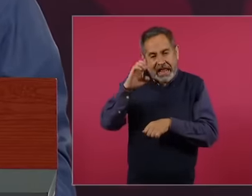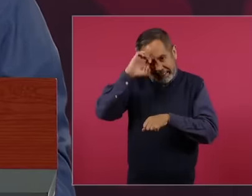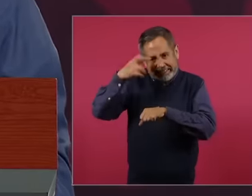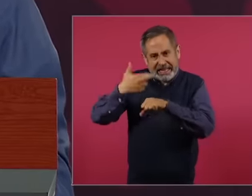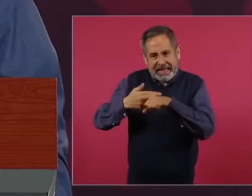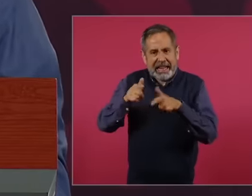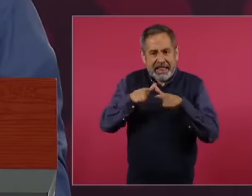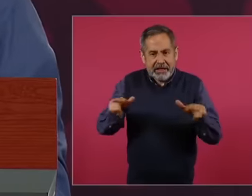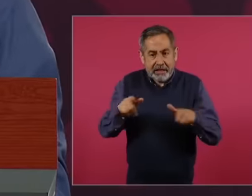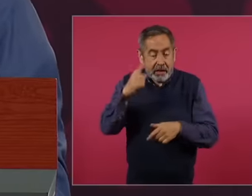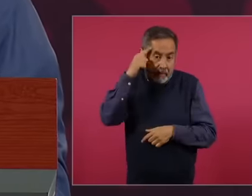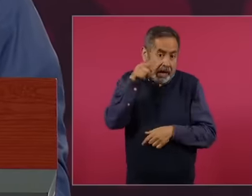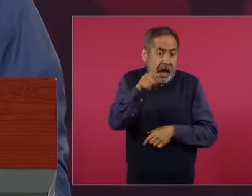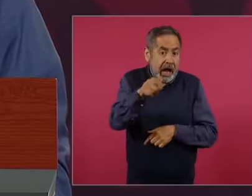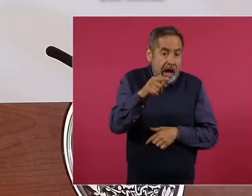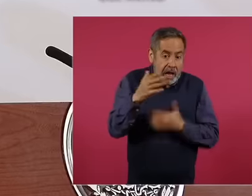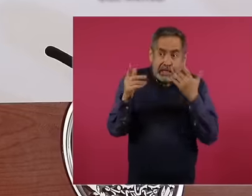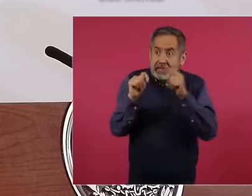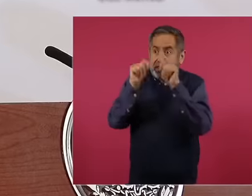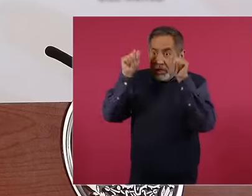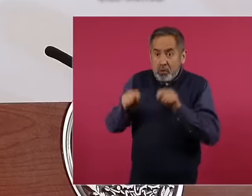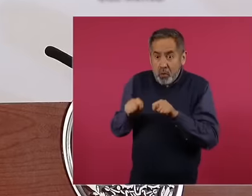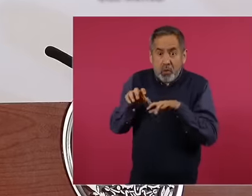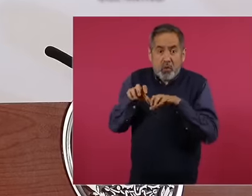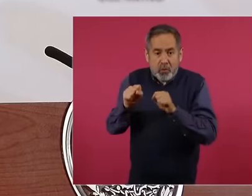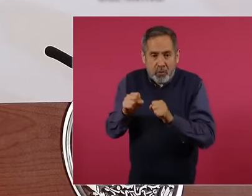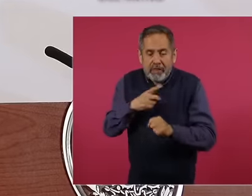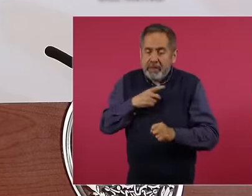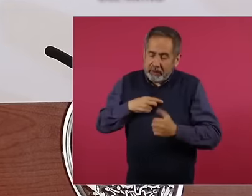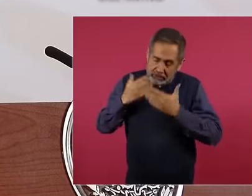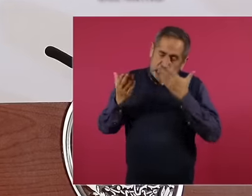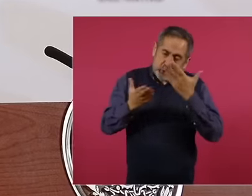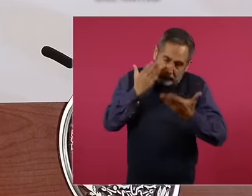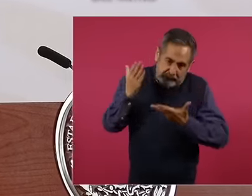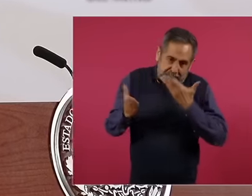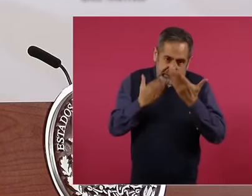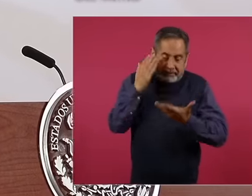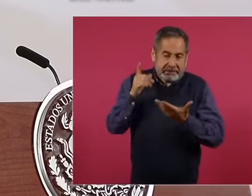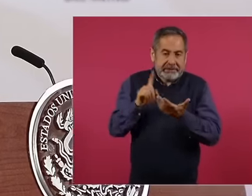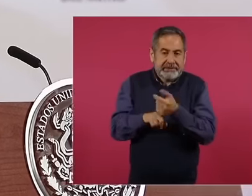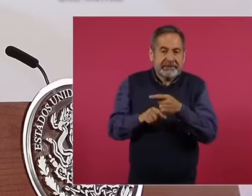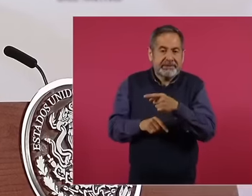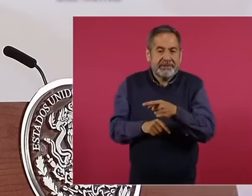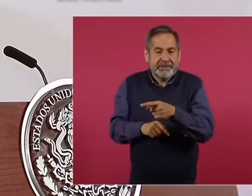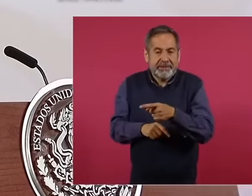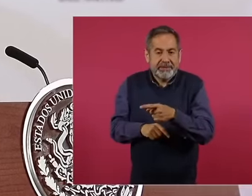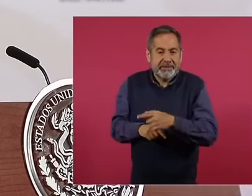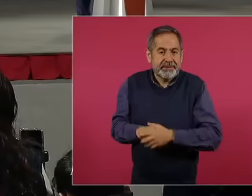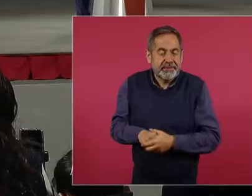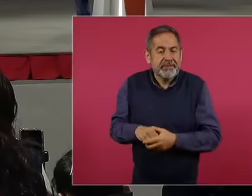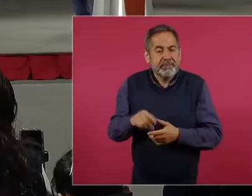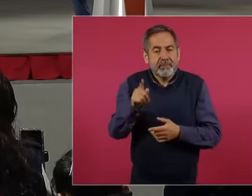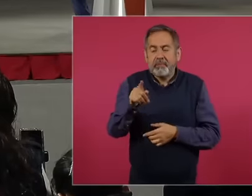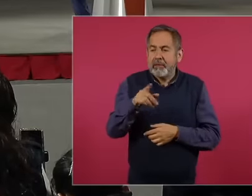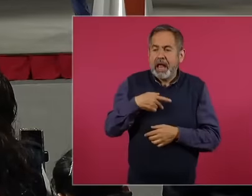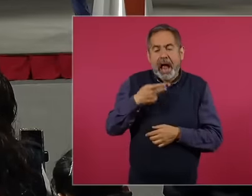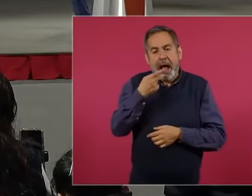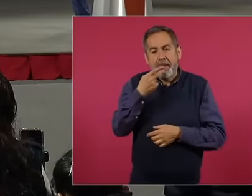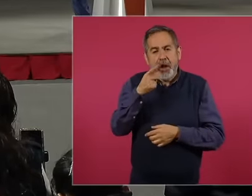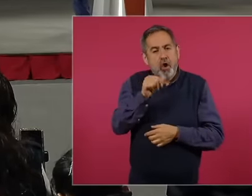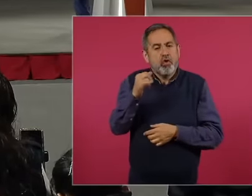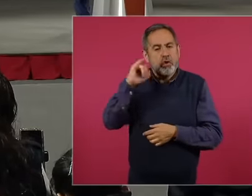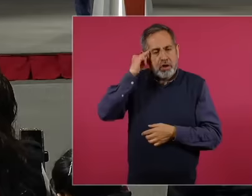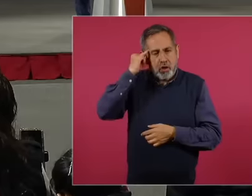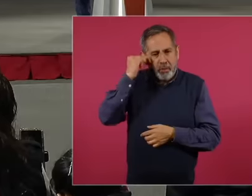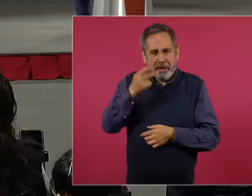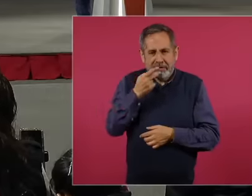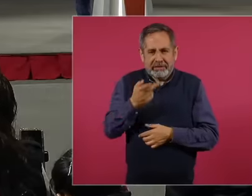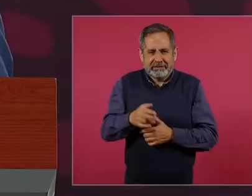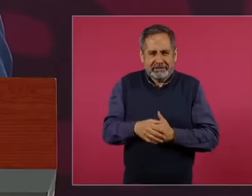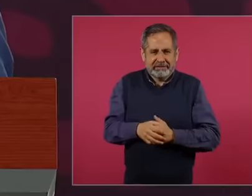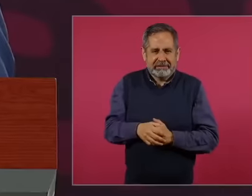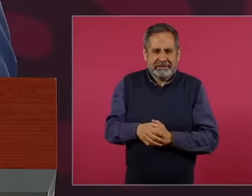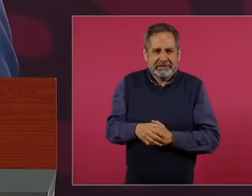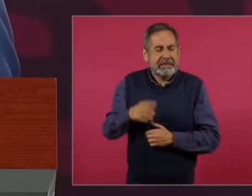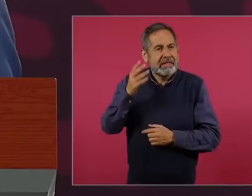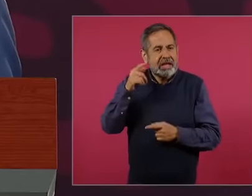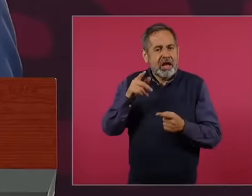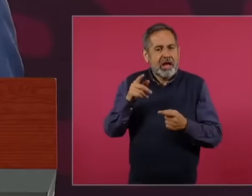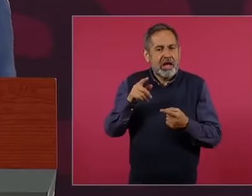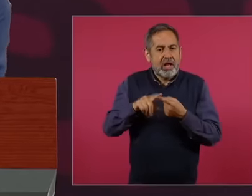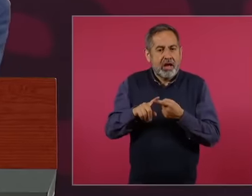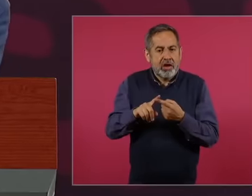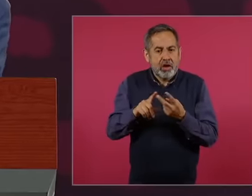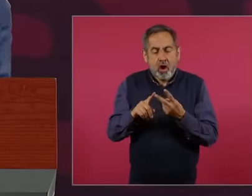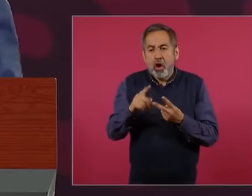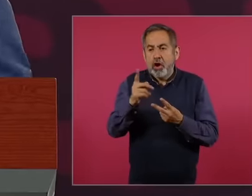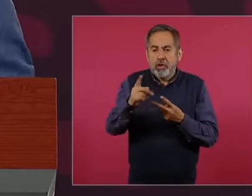graduate you have to have Yes a position of a yes of one language or two translations So